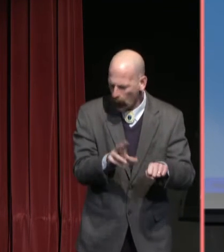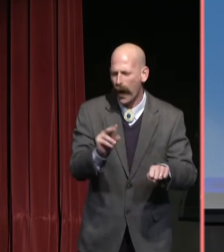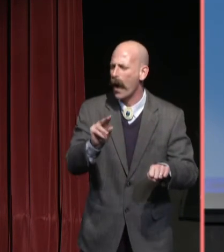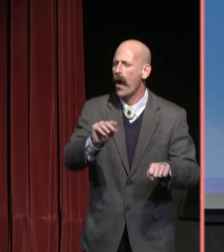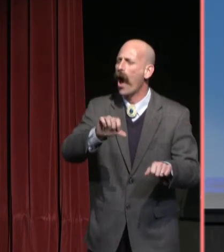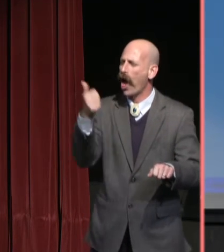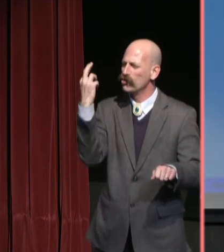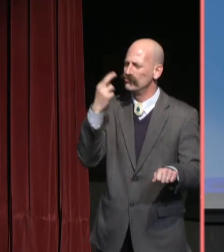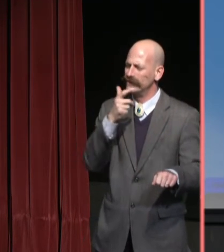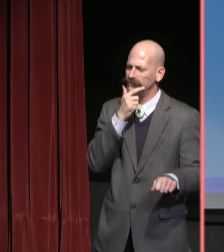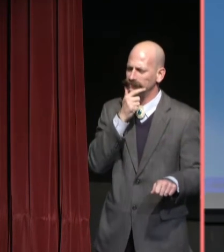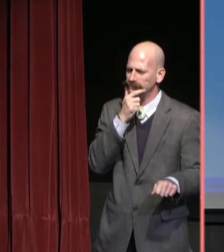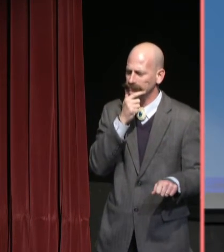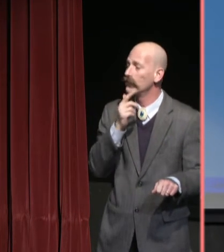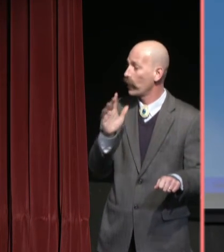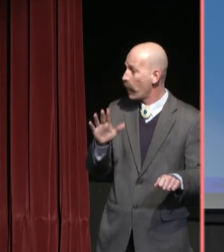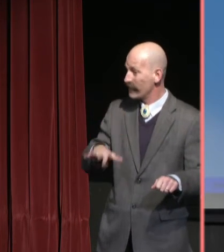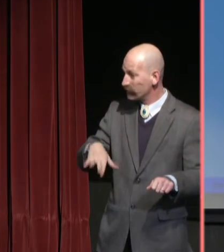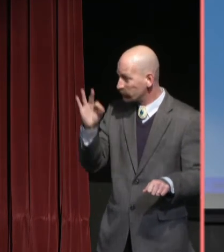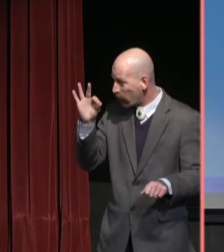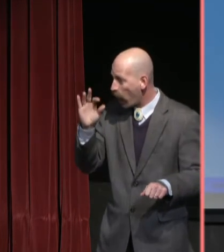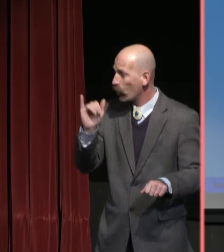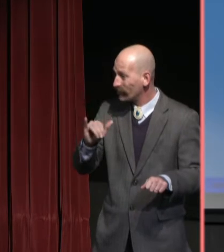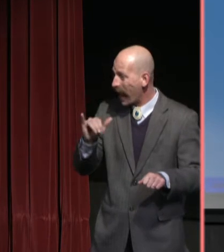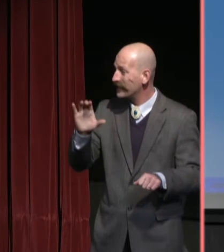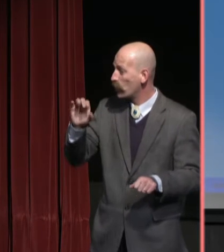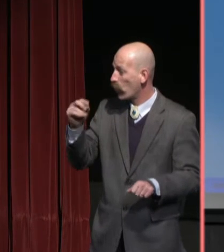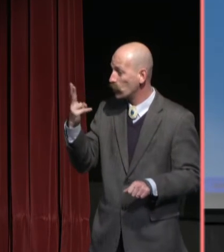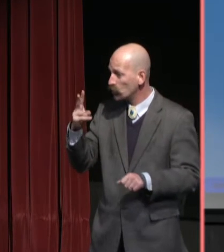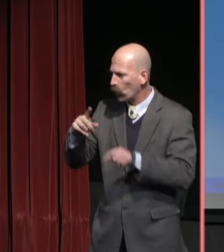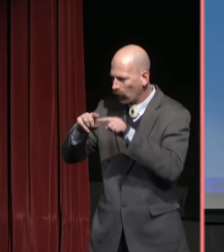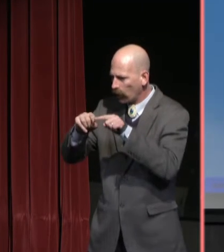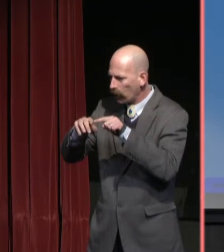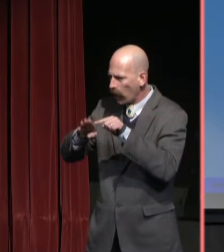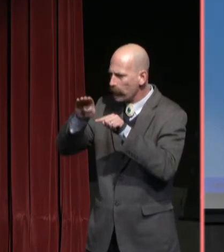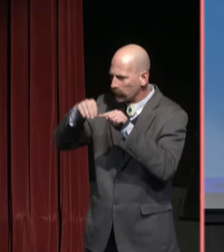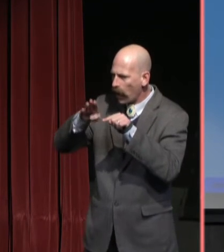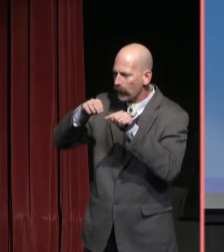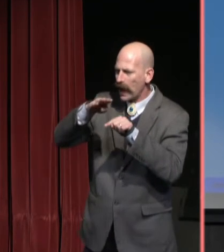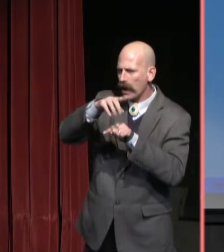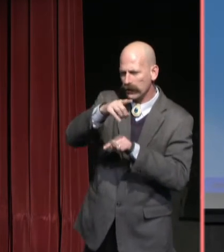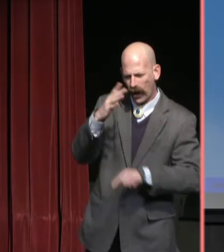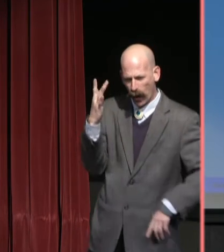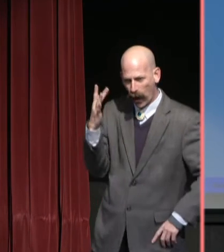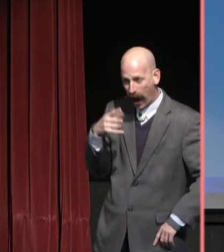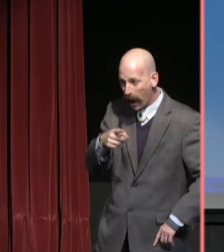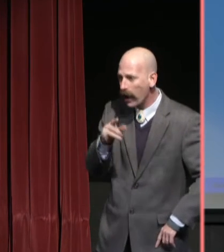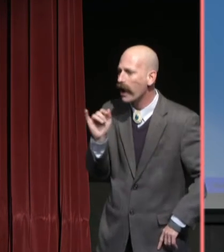And what he realized is that this up-and-down of CO2 in Mauna Loa was caused by the forests